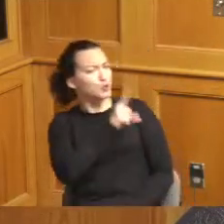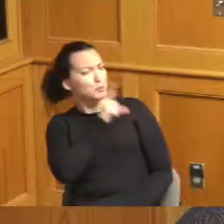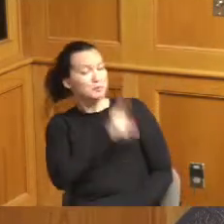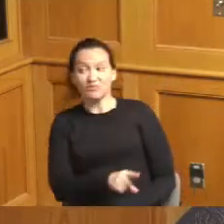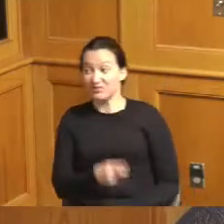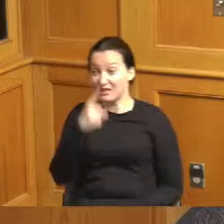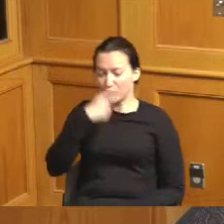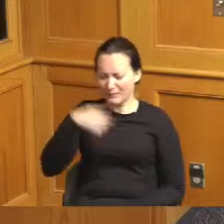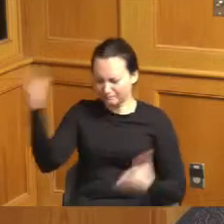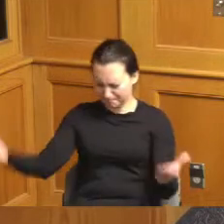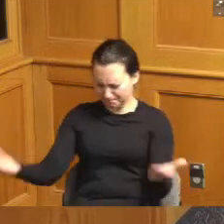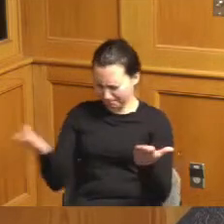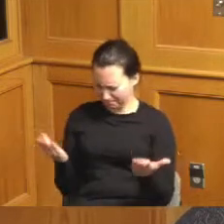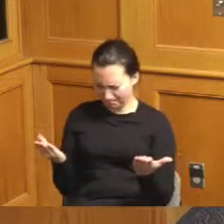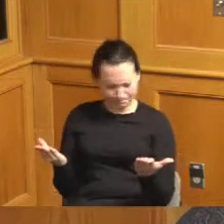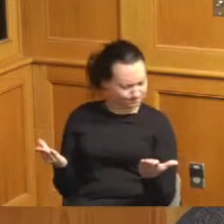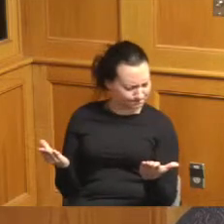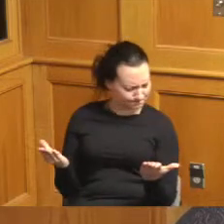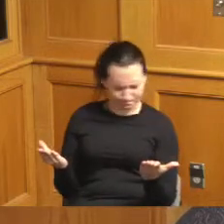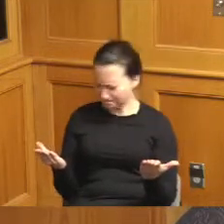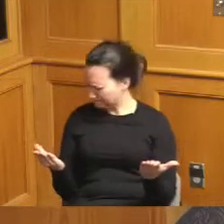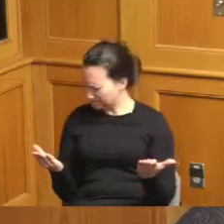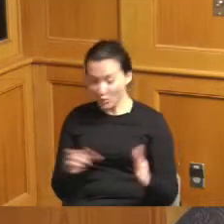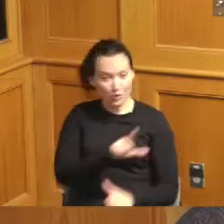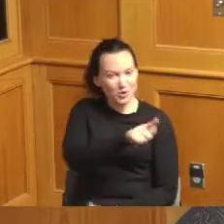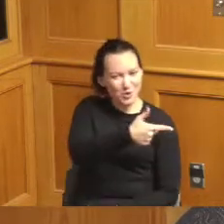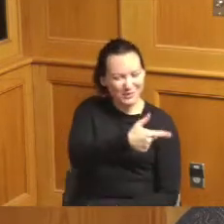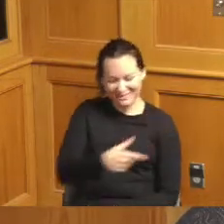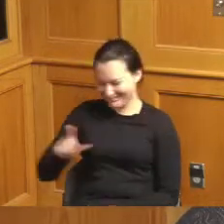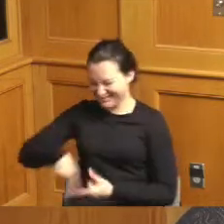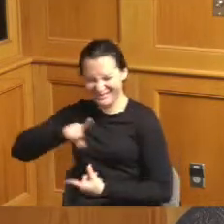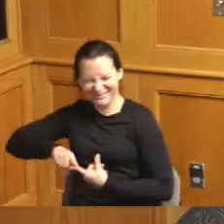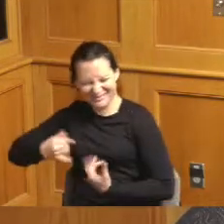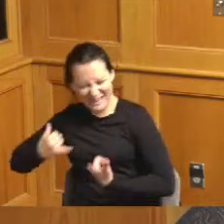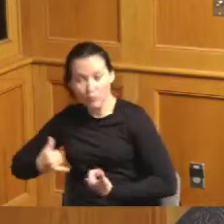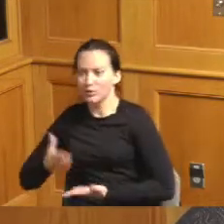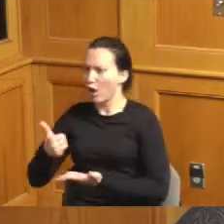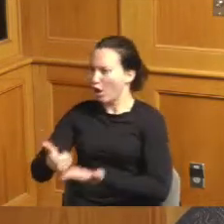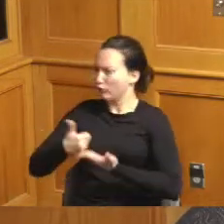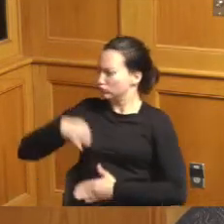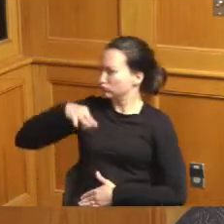if I can compare from 21 to now that would be very helpful absolutely we can do that